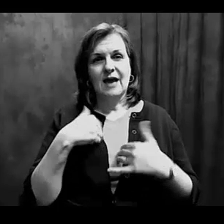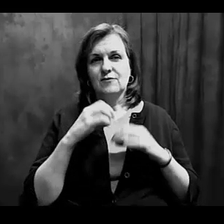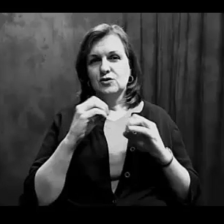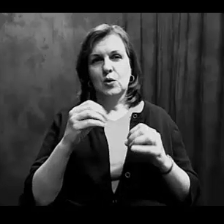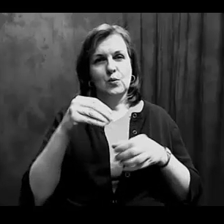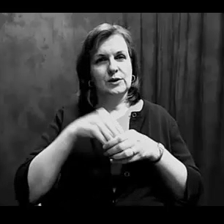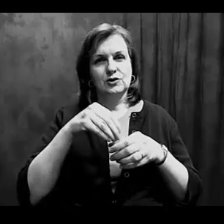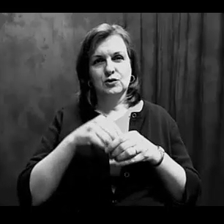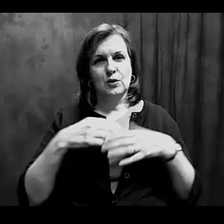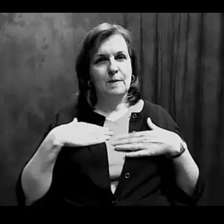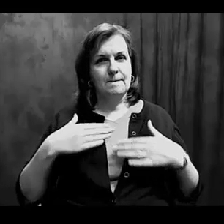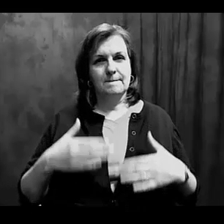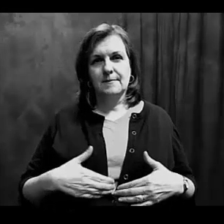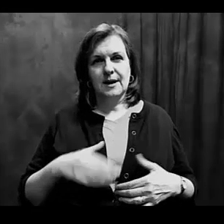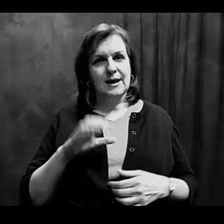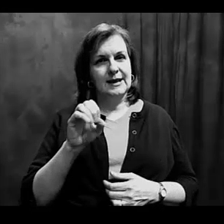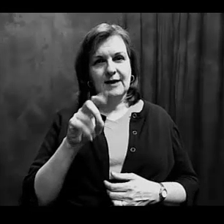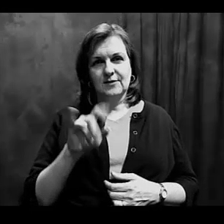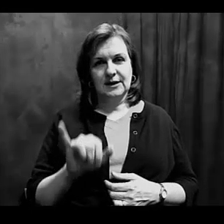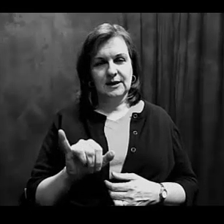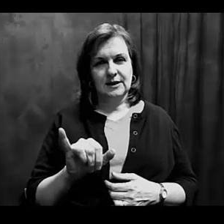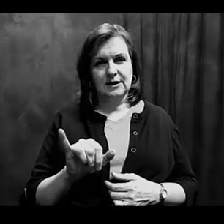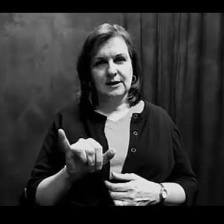because they have no internal body cavity